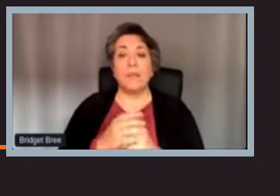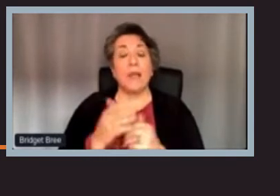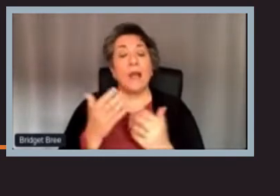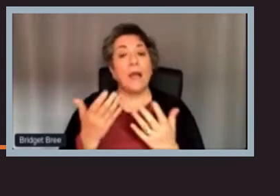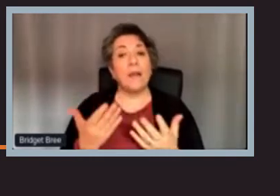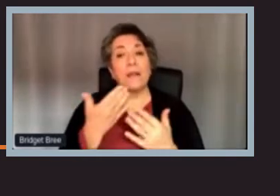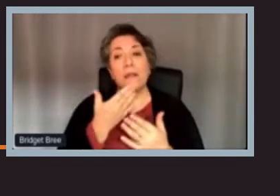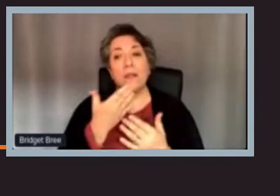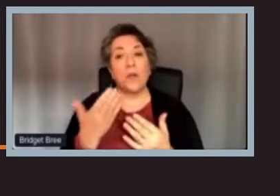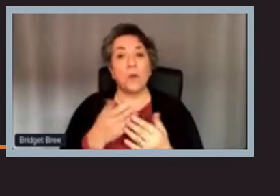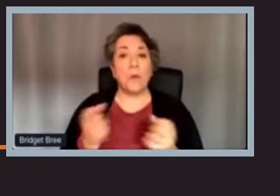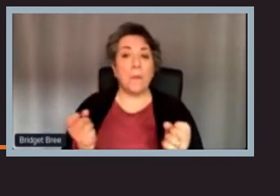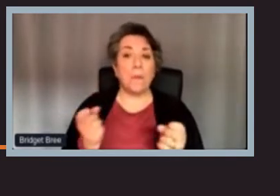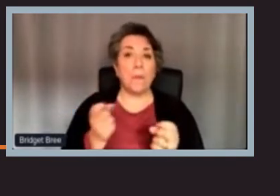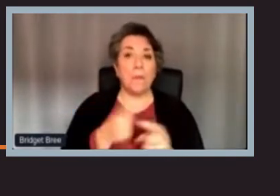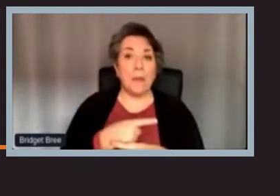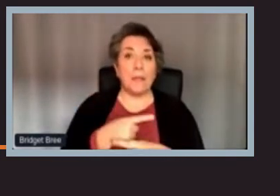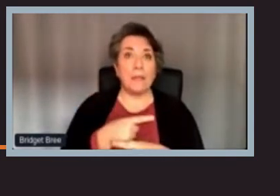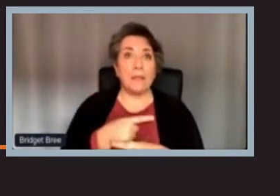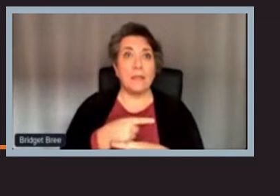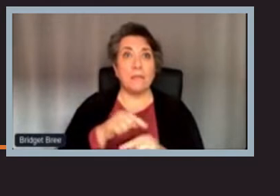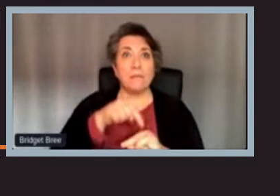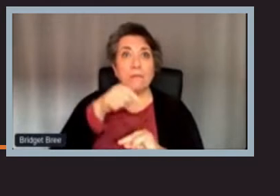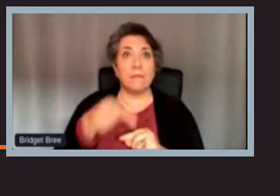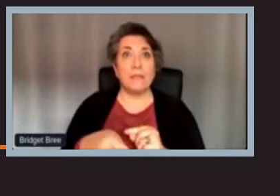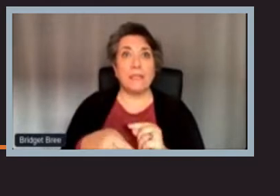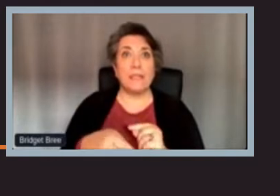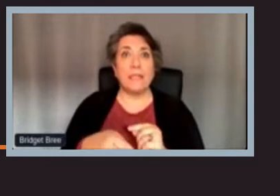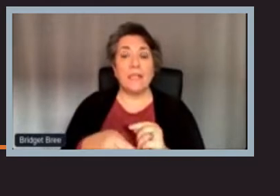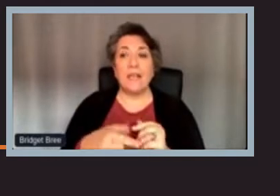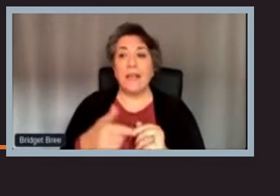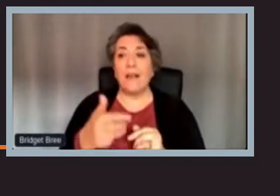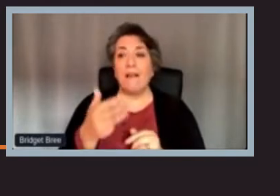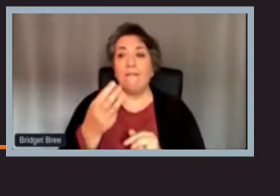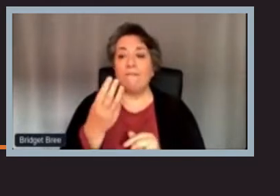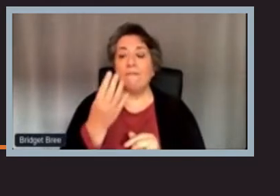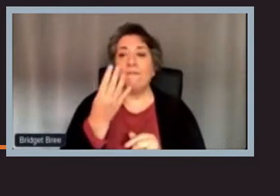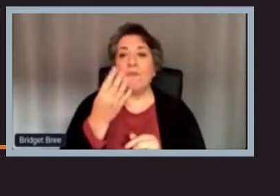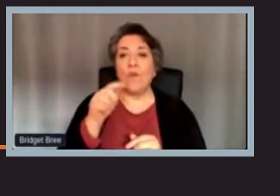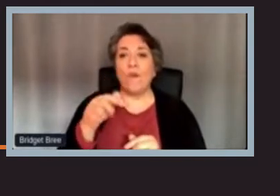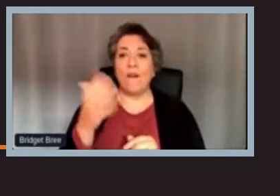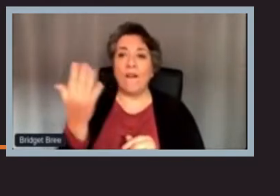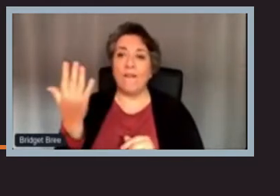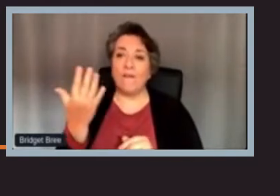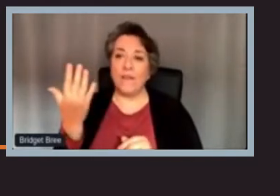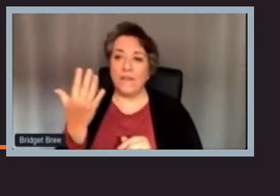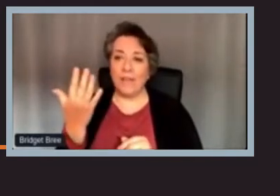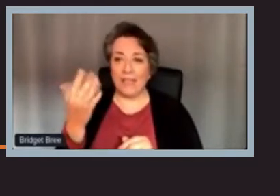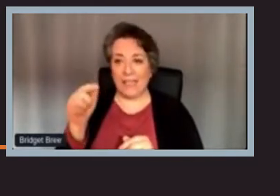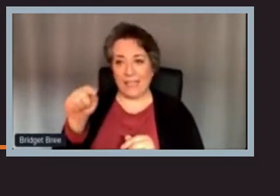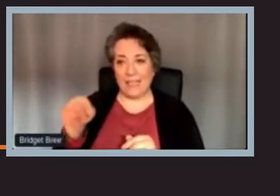Do not miss the session at 16:15 GMT, “User-generated accessibility information” because anything